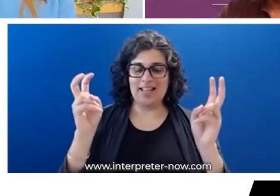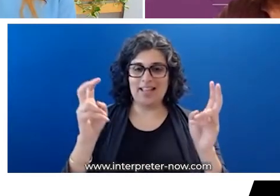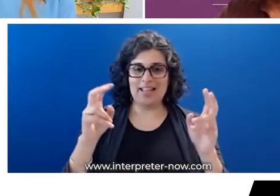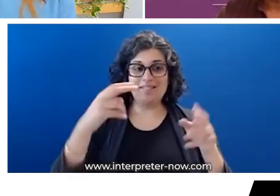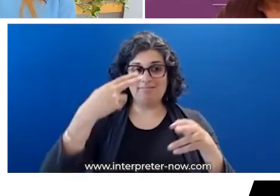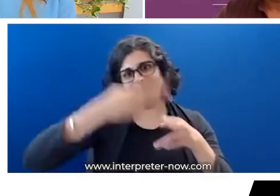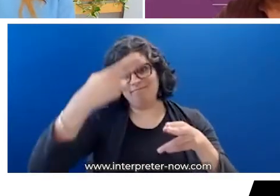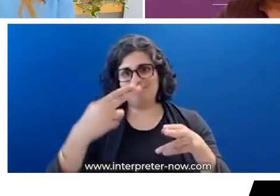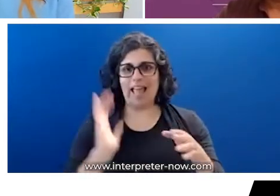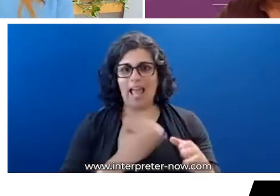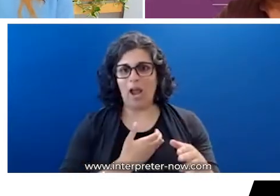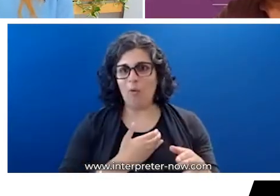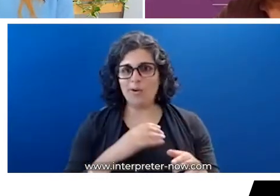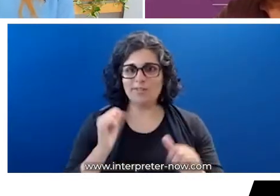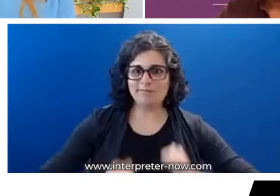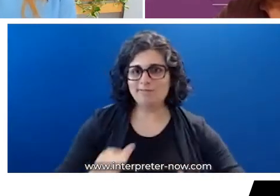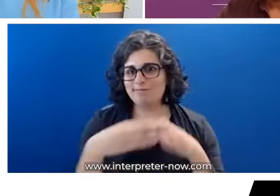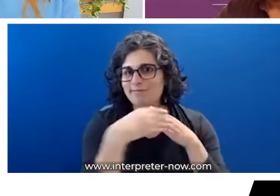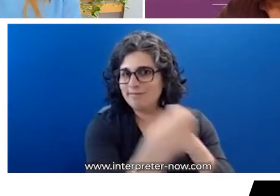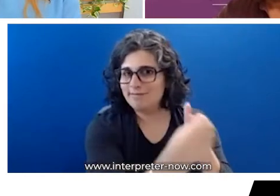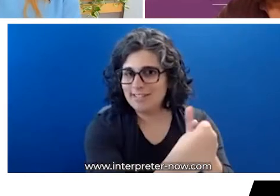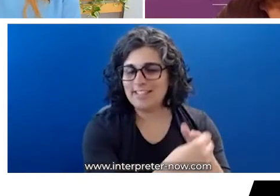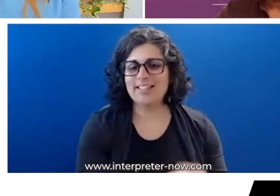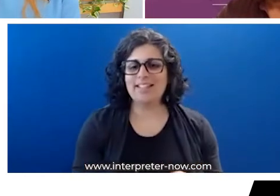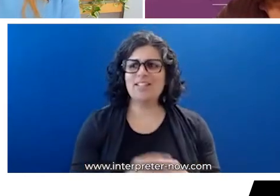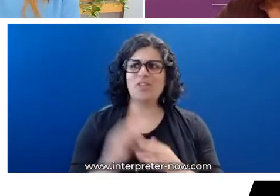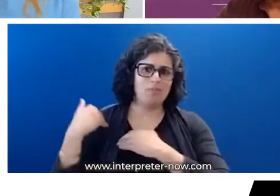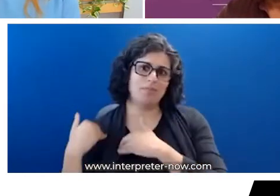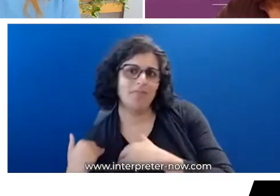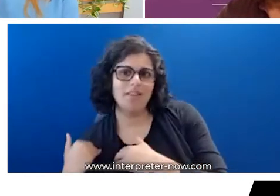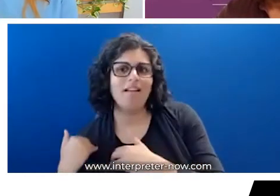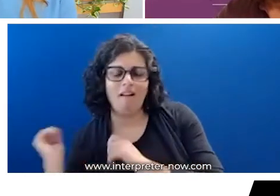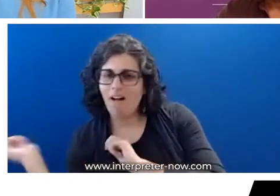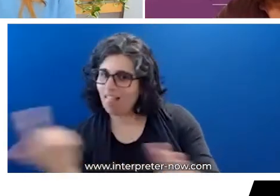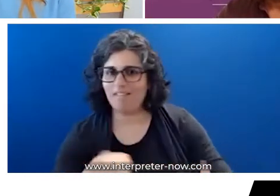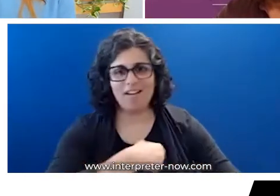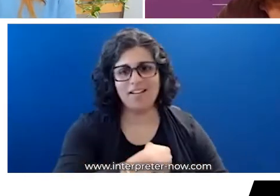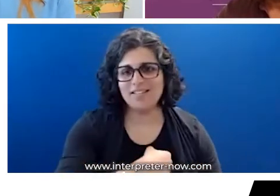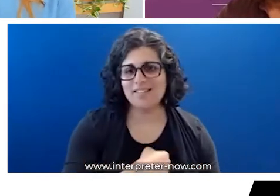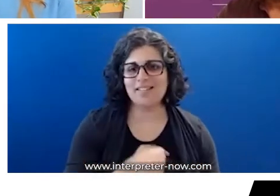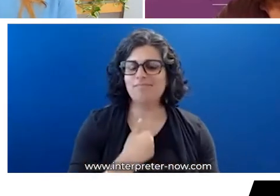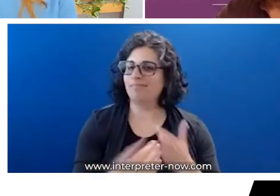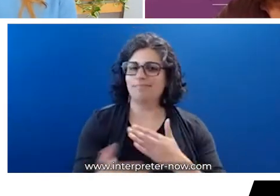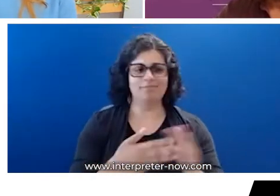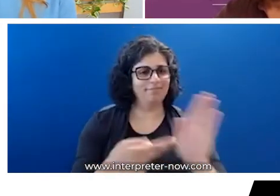I believe it's on all of us to be leaders; whether or not it's our rank in our organizations